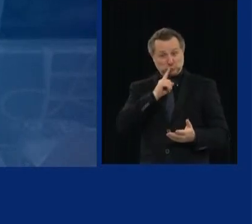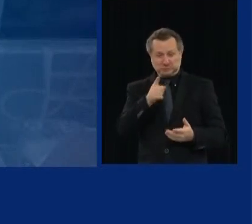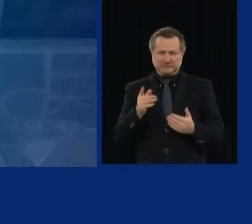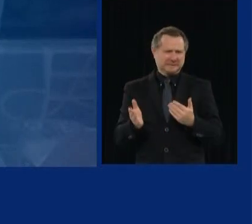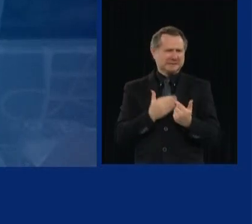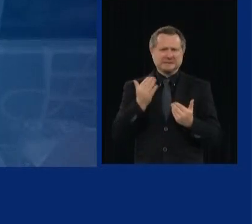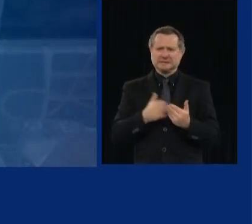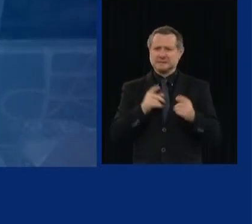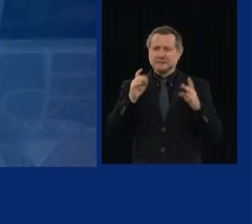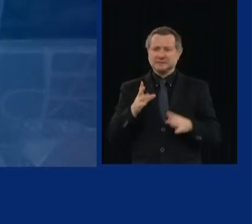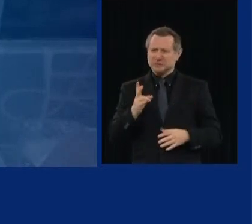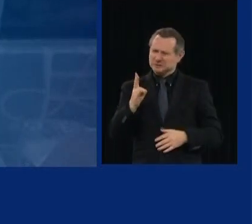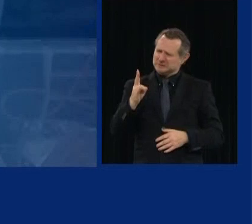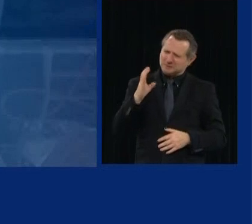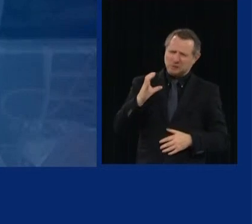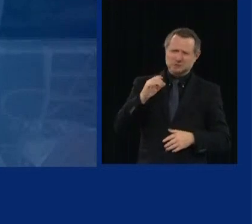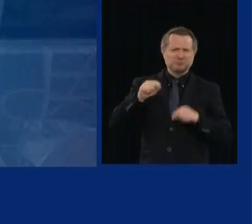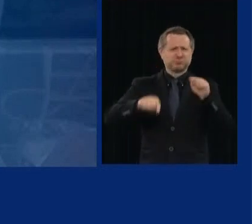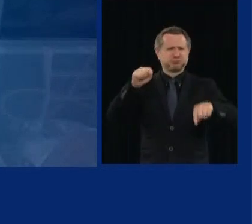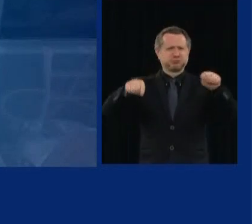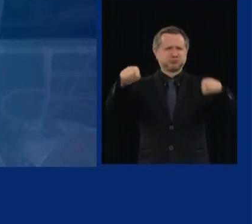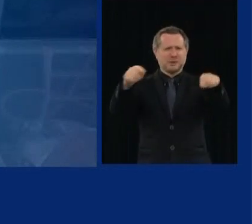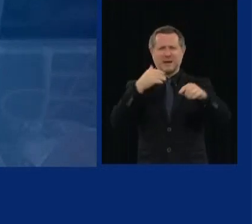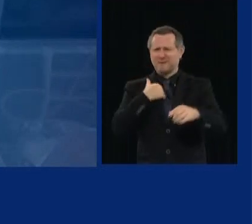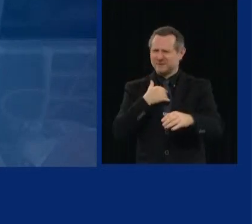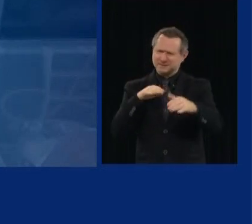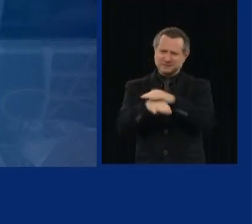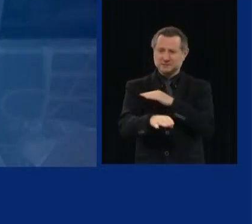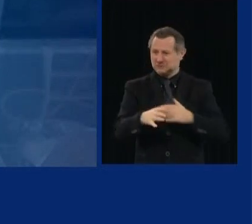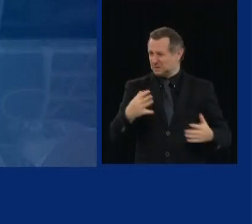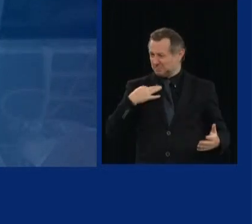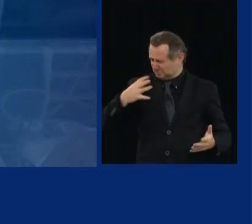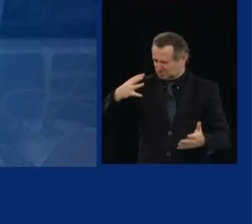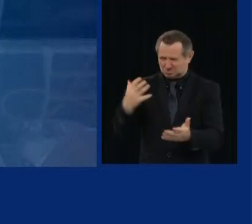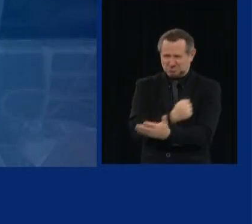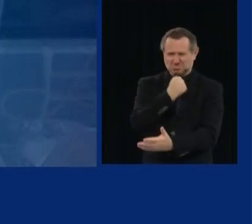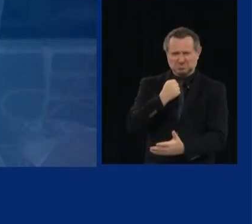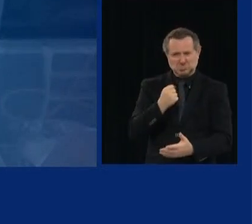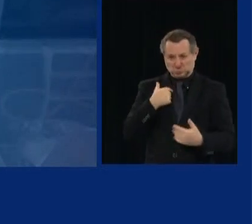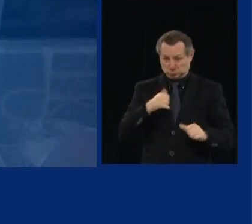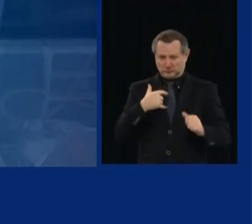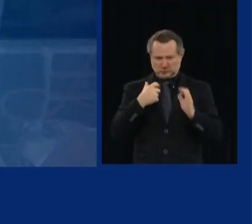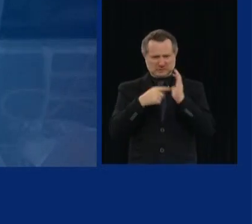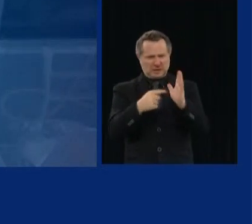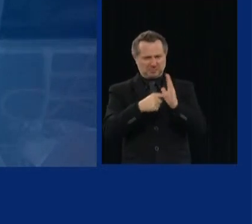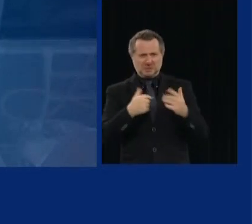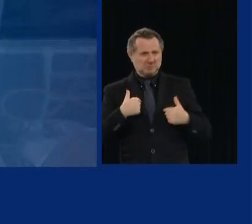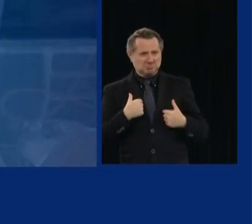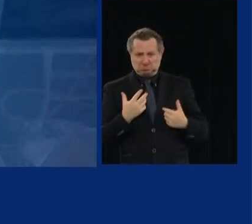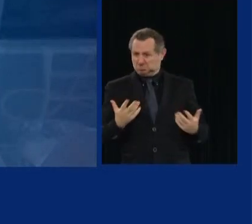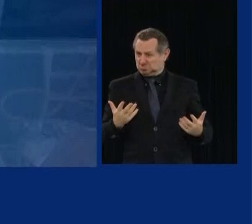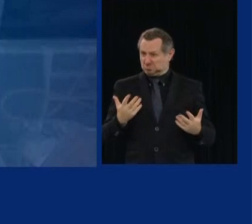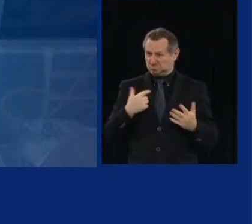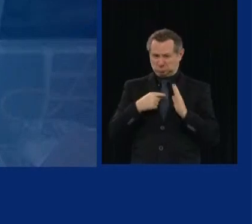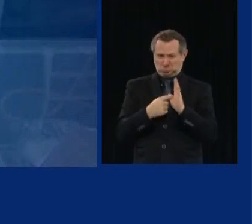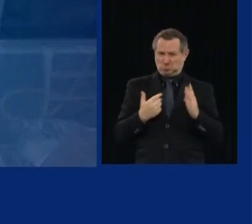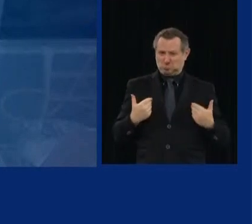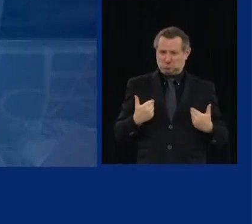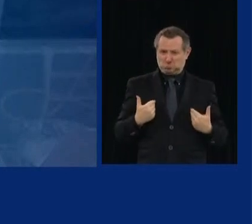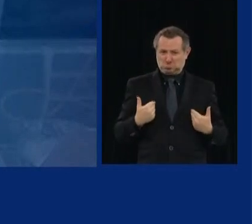WELL, THEY CAN'T SAY IT'S INCONVENIENT BECAUSE WE HAVE 700 SITES.